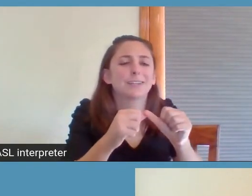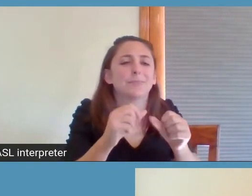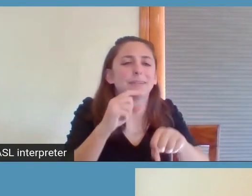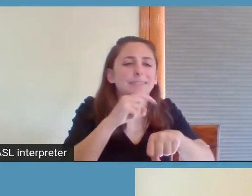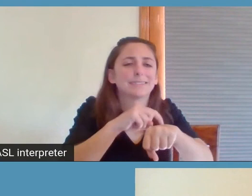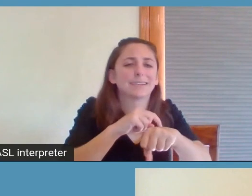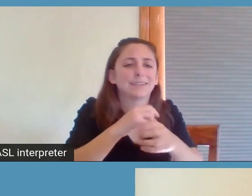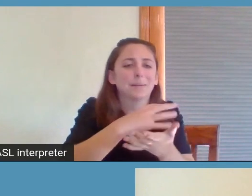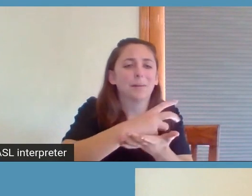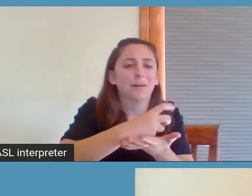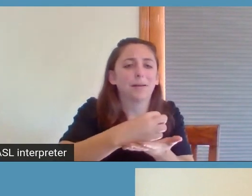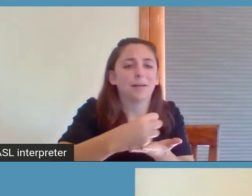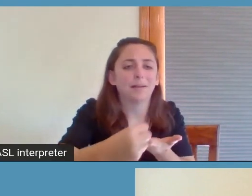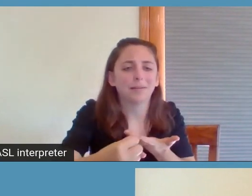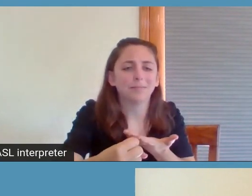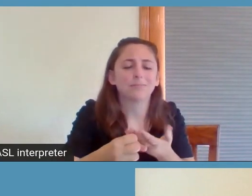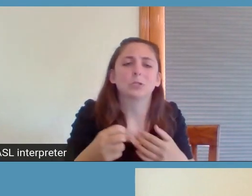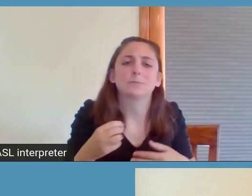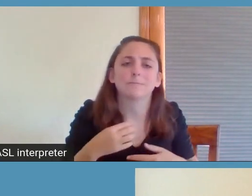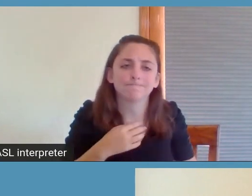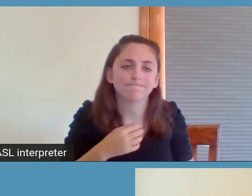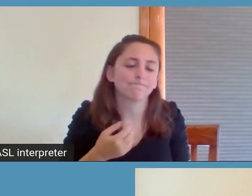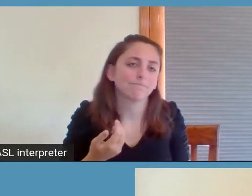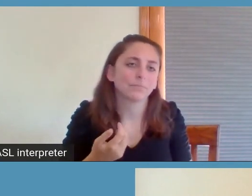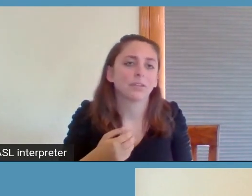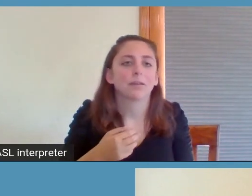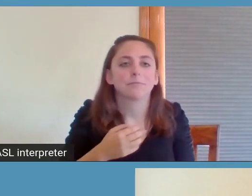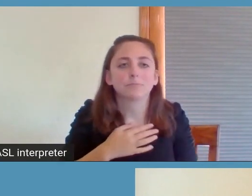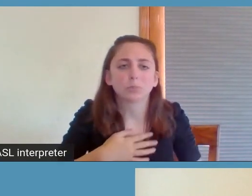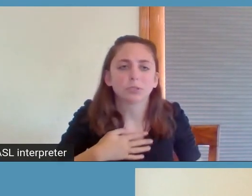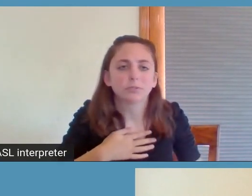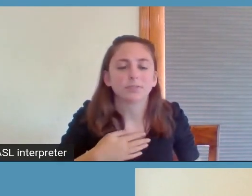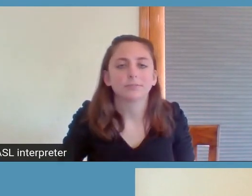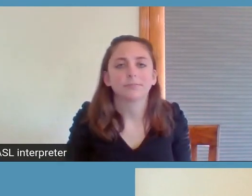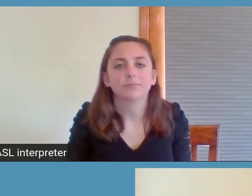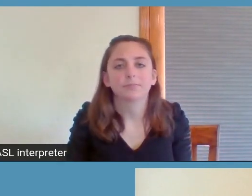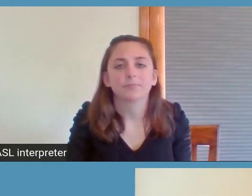we appreciate this at the digital employment credit and uh uh just let me uh give a couple